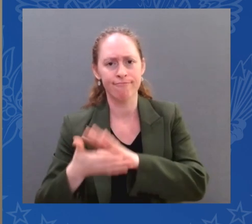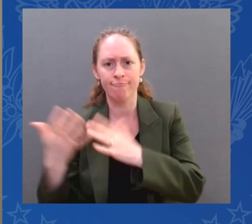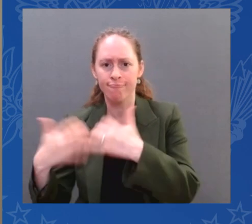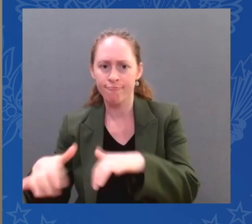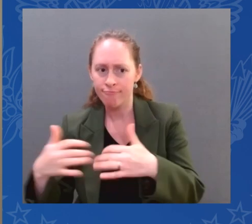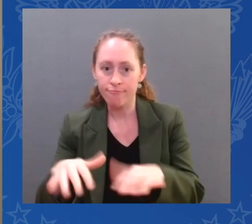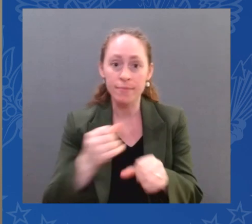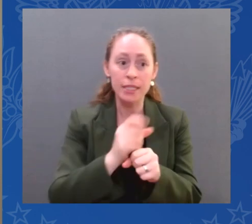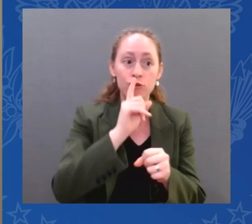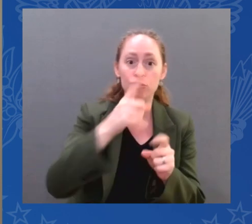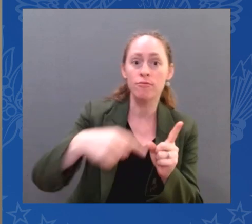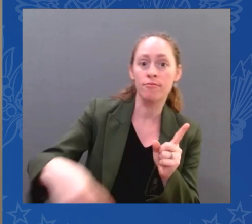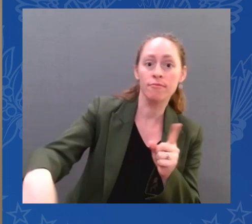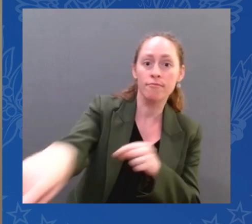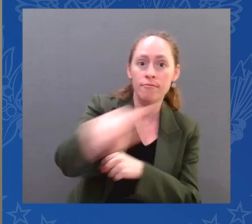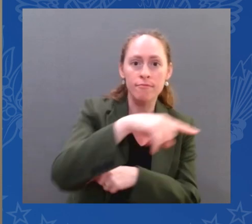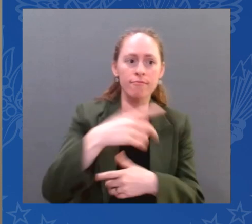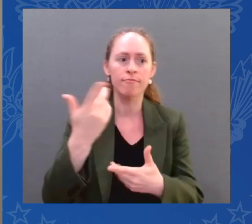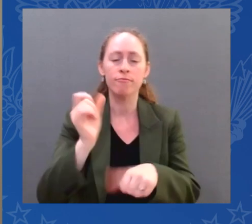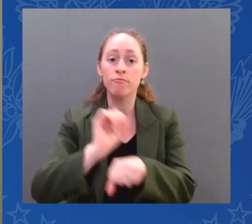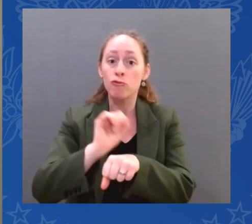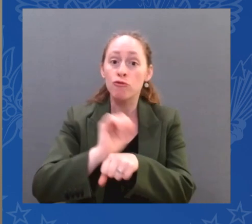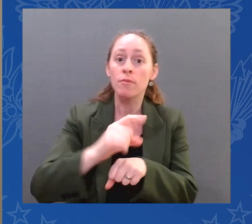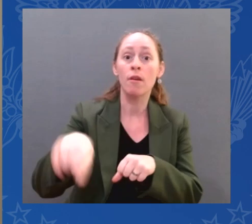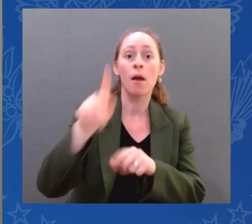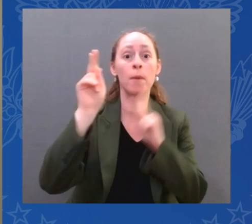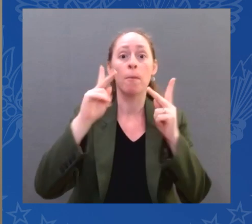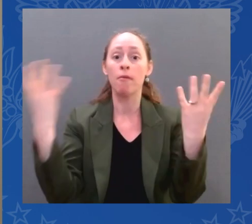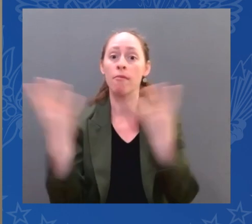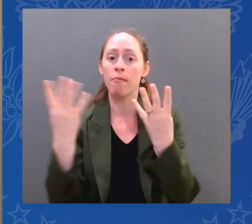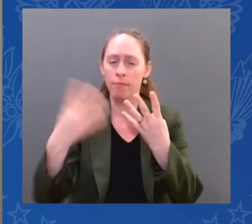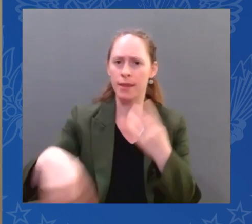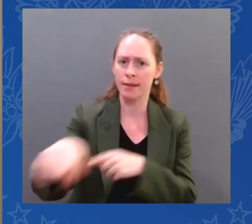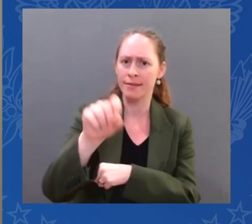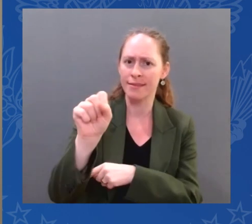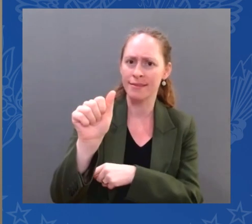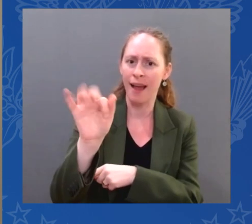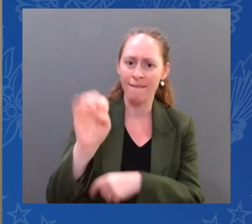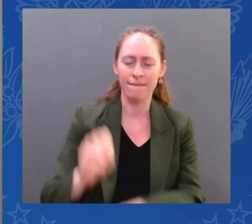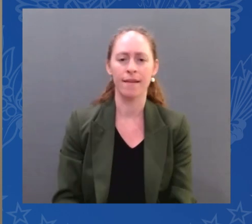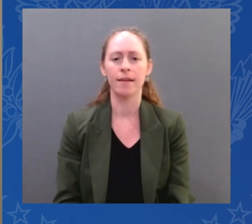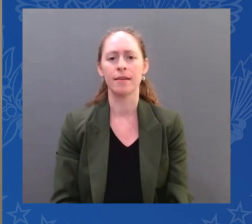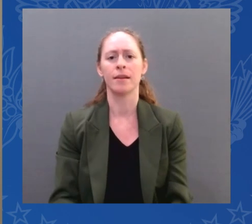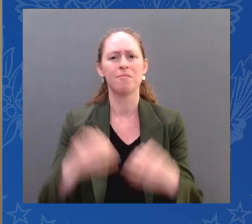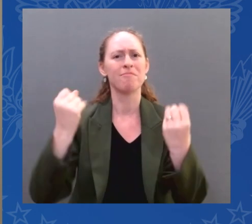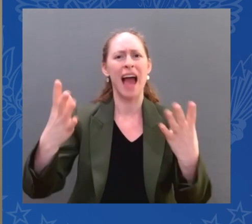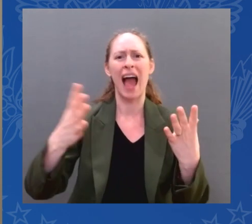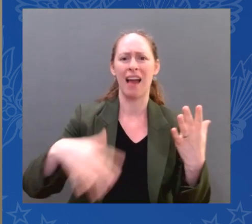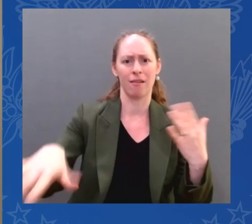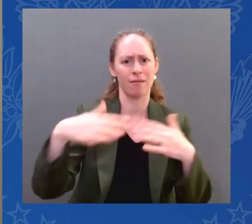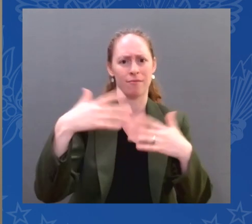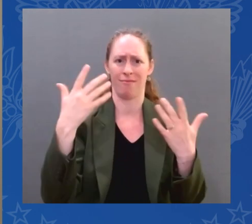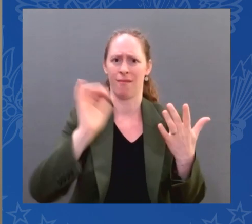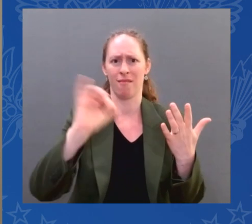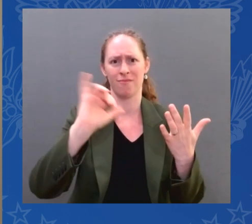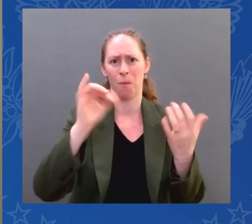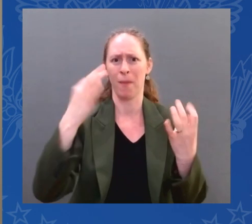This is a moment that many parents and families across the country have been waiting for. It is important